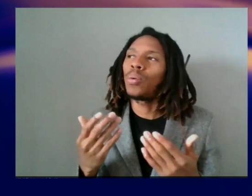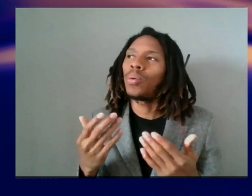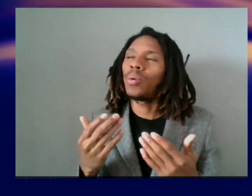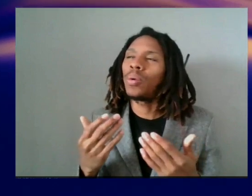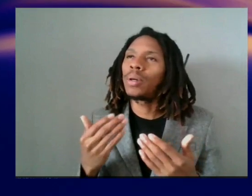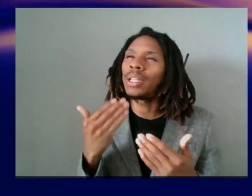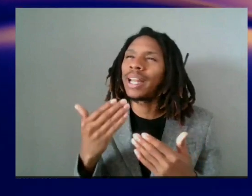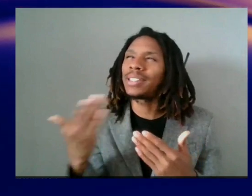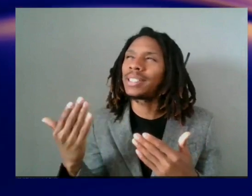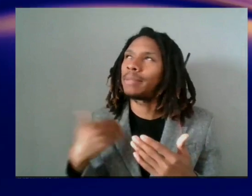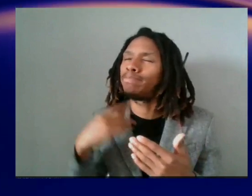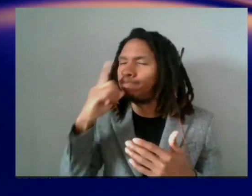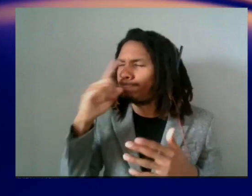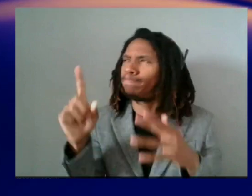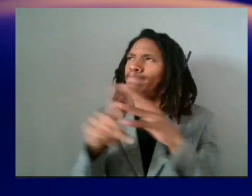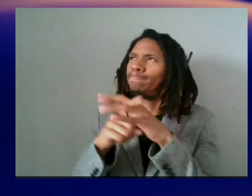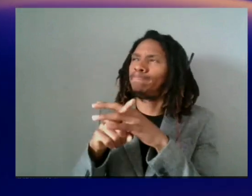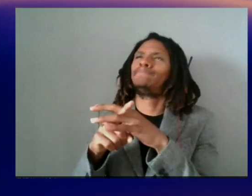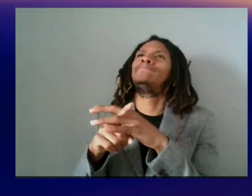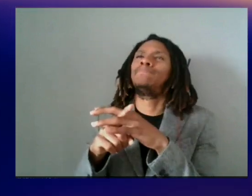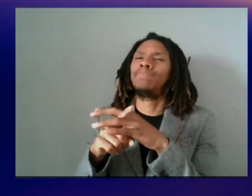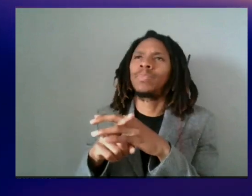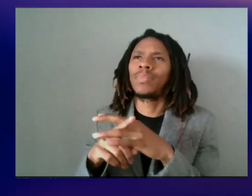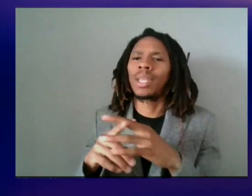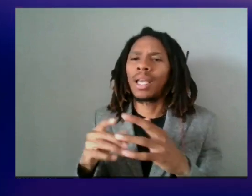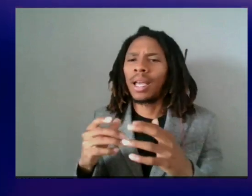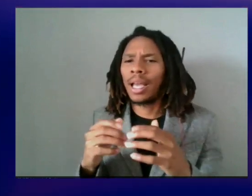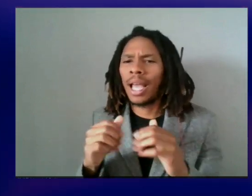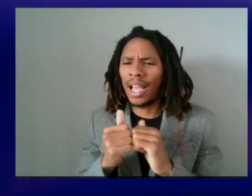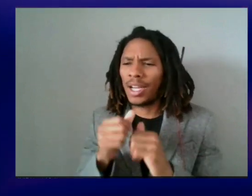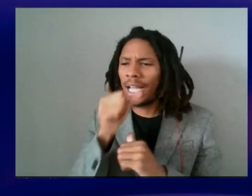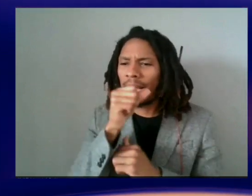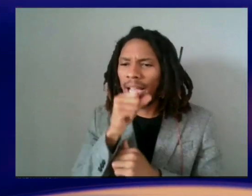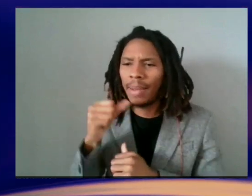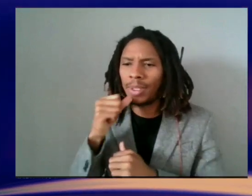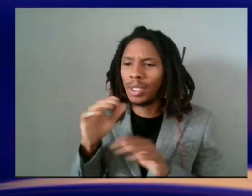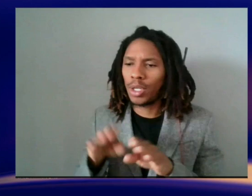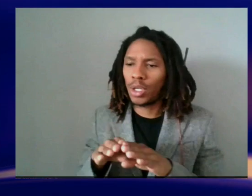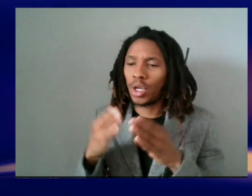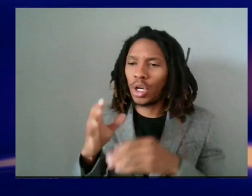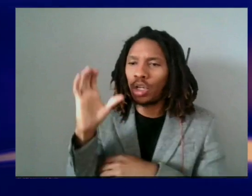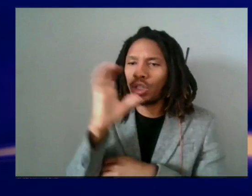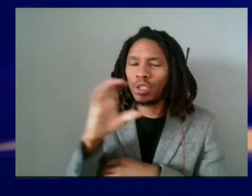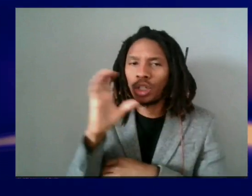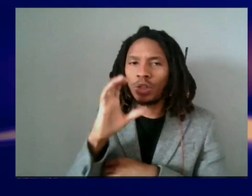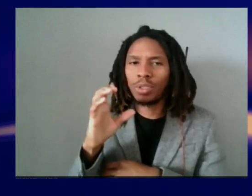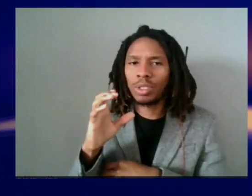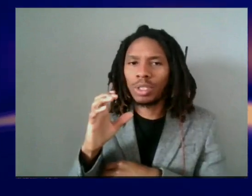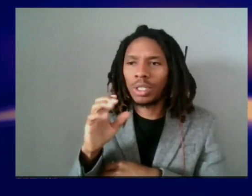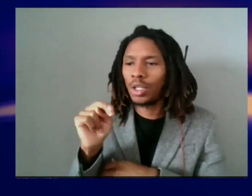is how Amazon OpenSearch new release, help our customer,